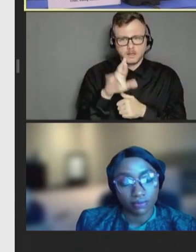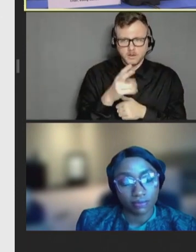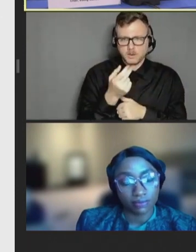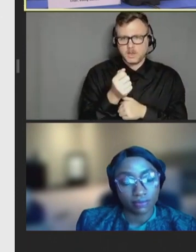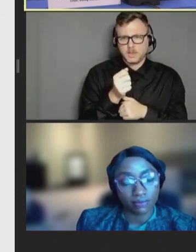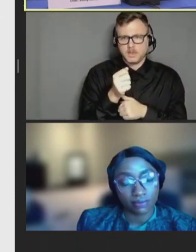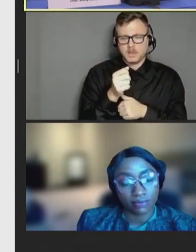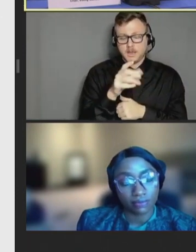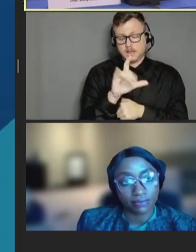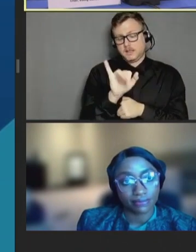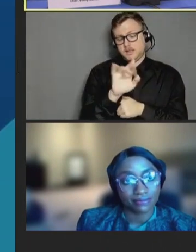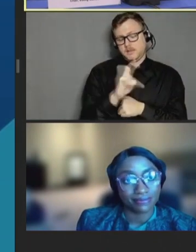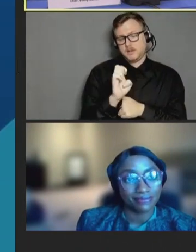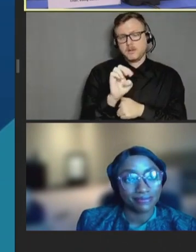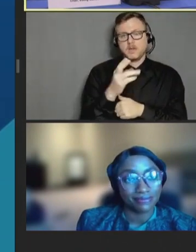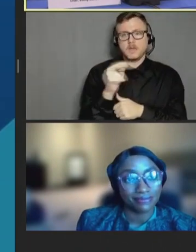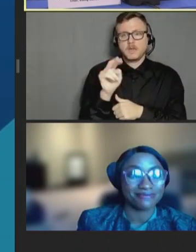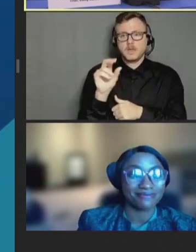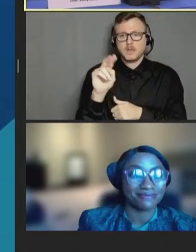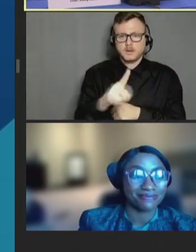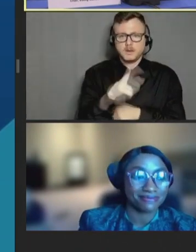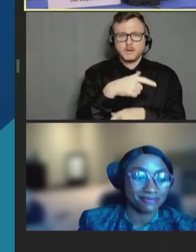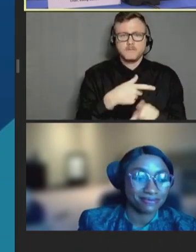Tosin, you may begin your remarks. Thank you.